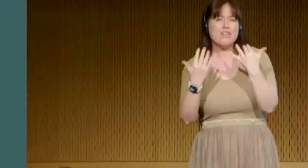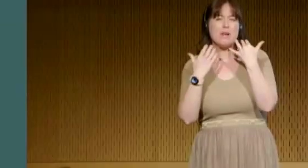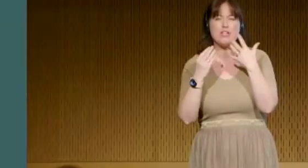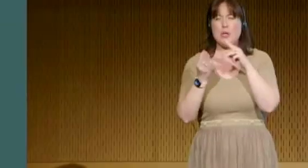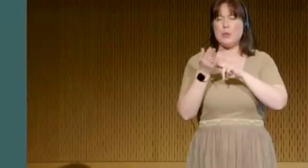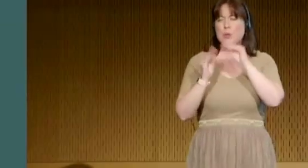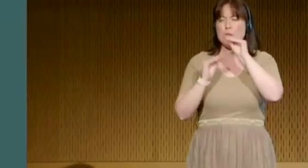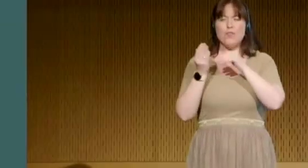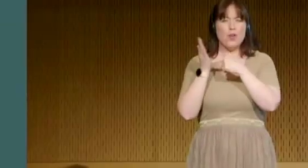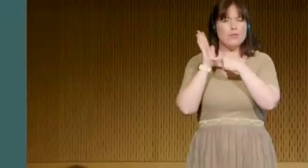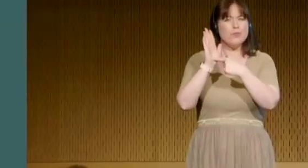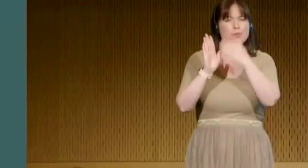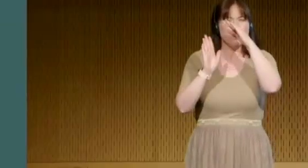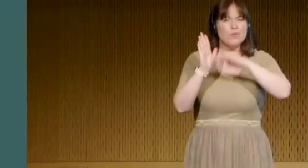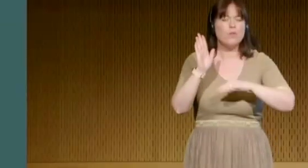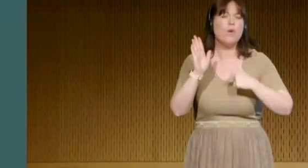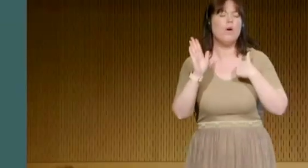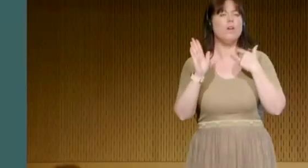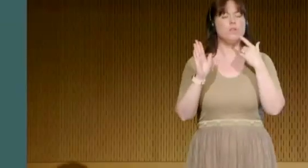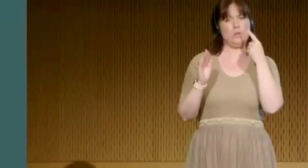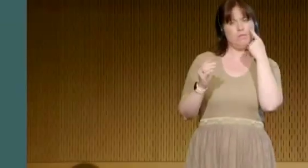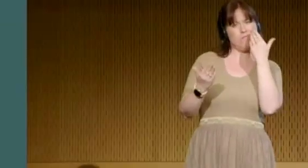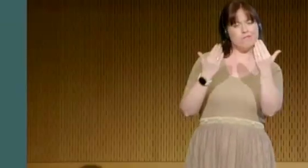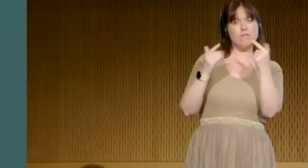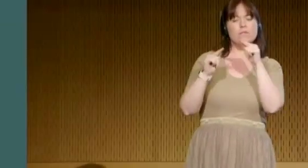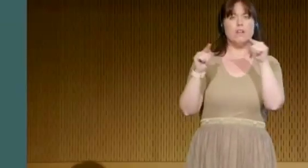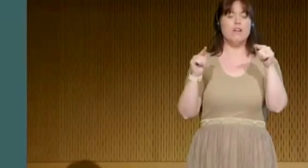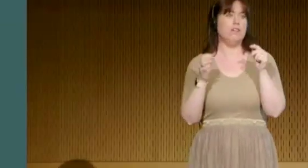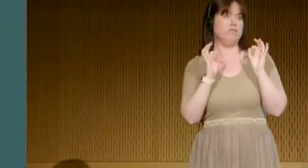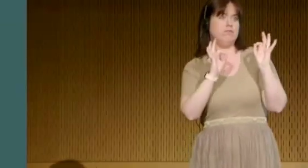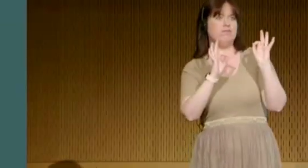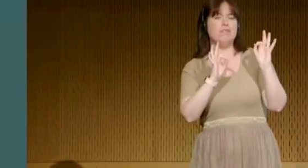really kind of exemplary and something that I think other institutions can look up to.